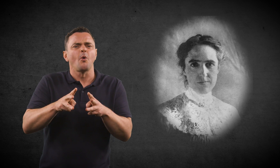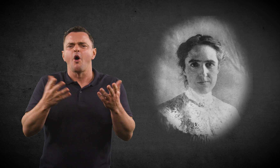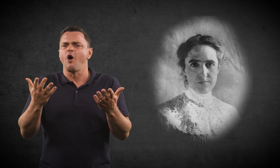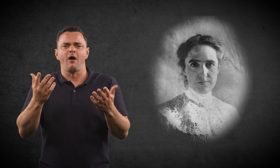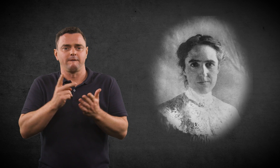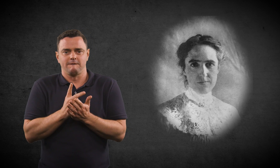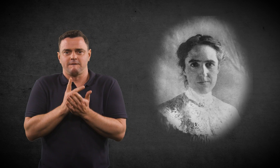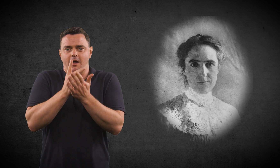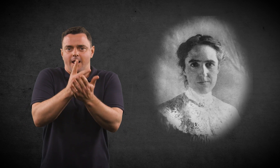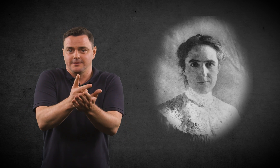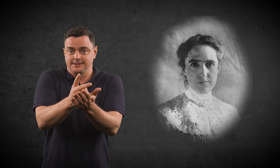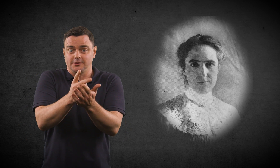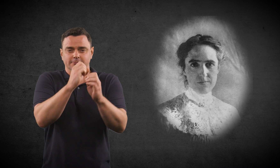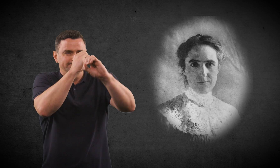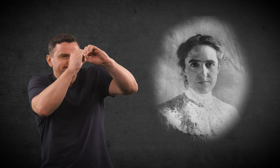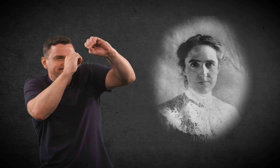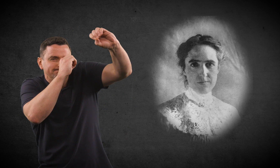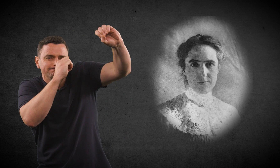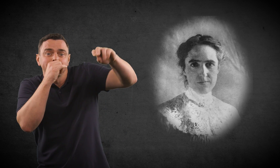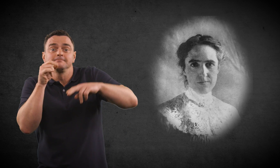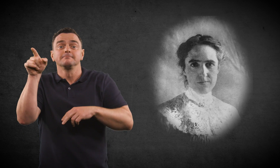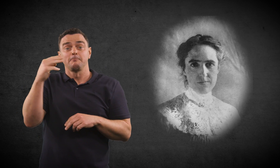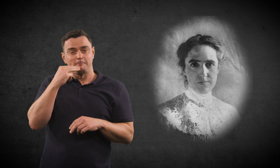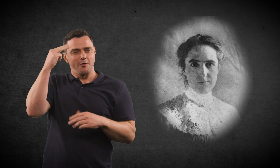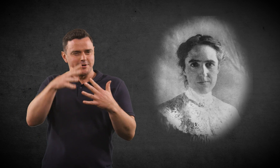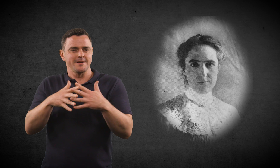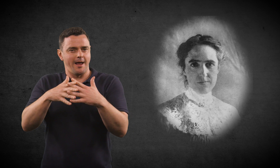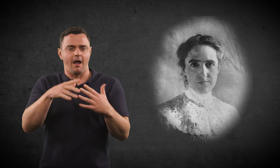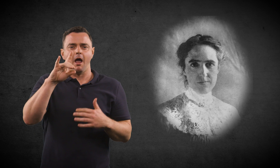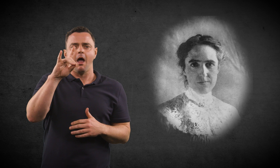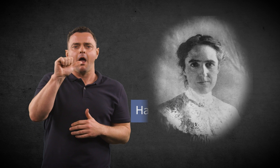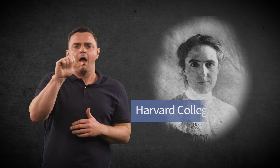She was working as a volunteer astronomer in the Harvard College Observatory.